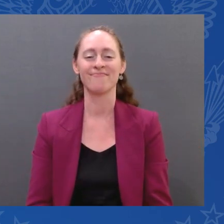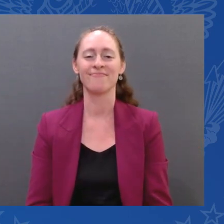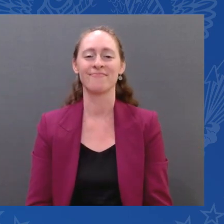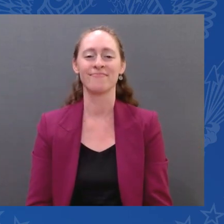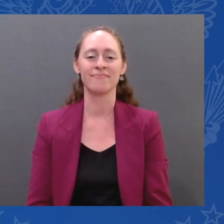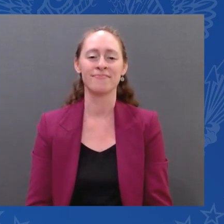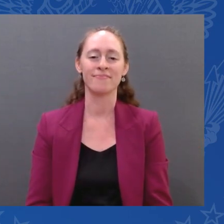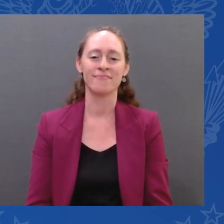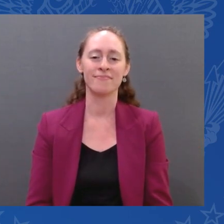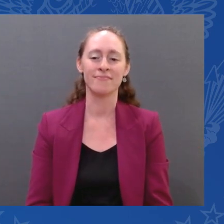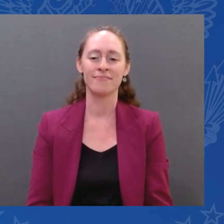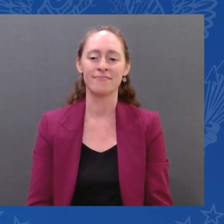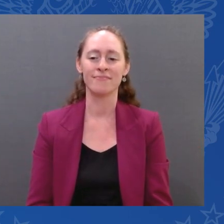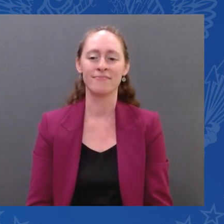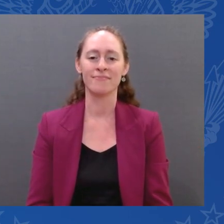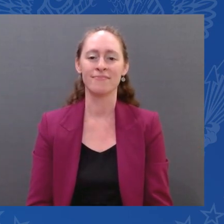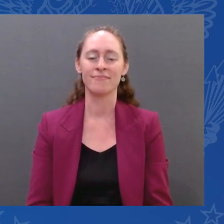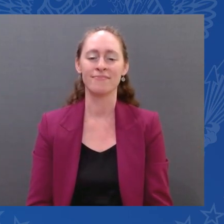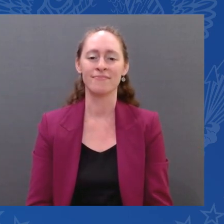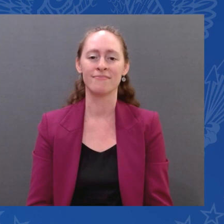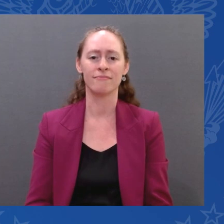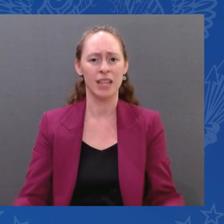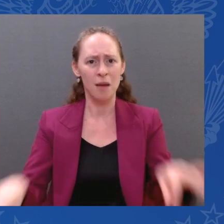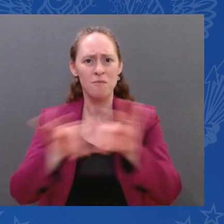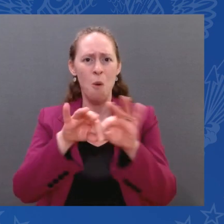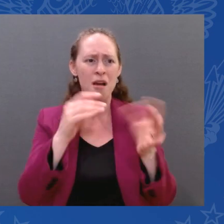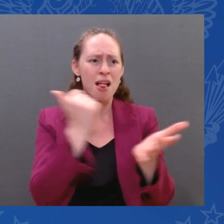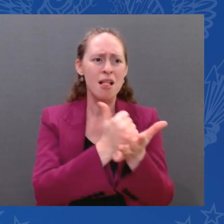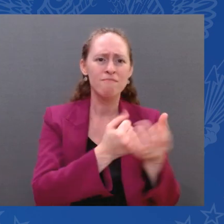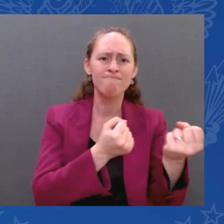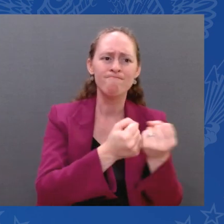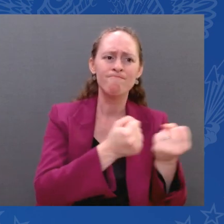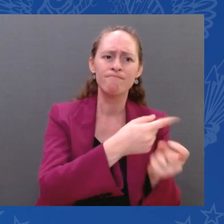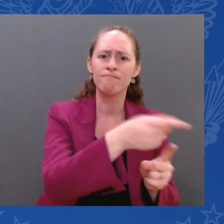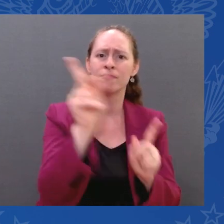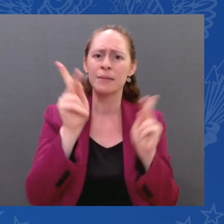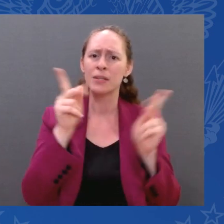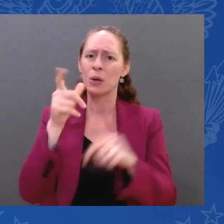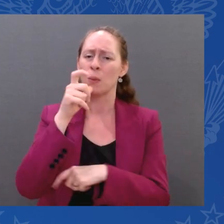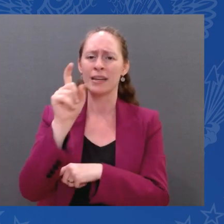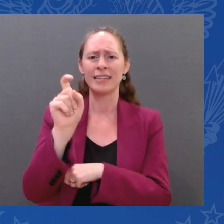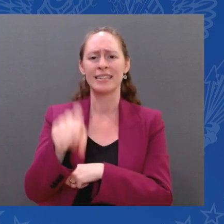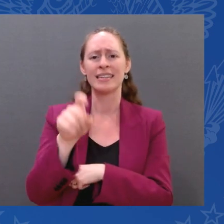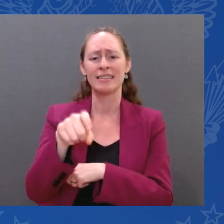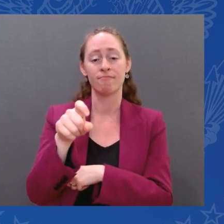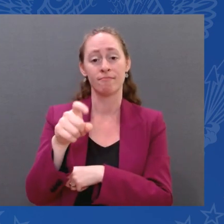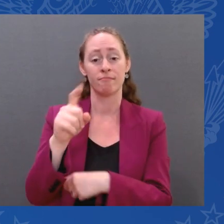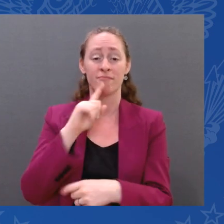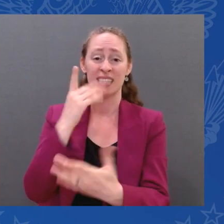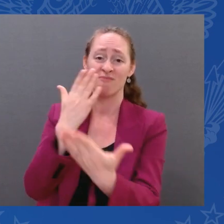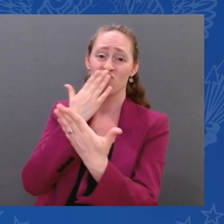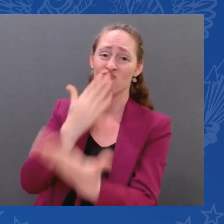is why they do it and matter to Steve Jobs. Richard Trumka, he said about unions, quote,